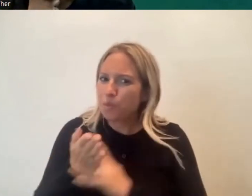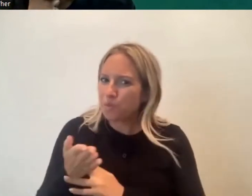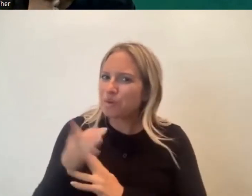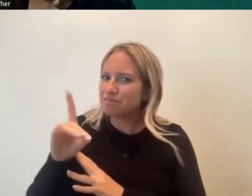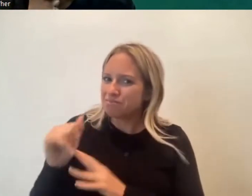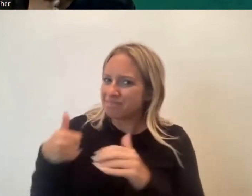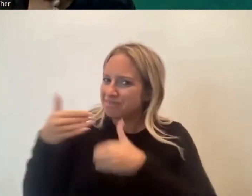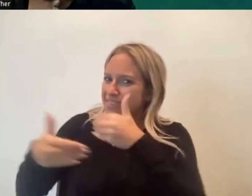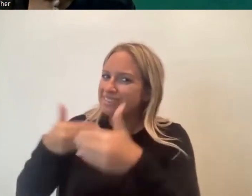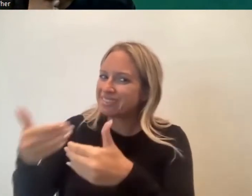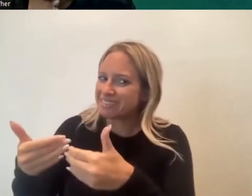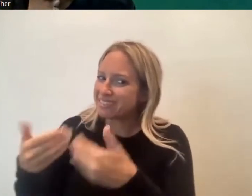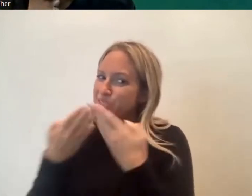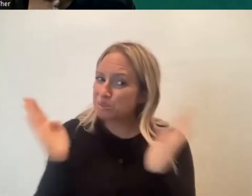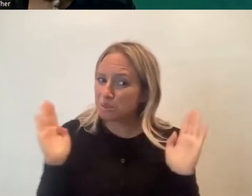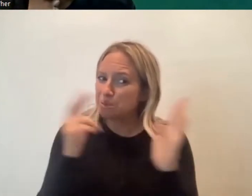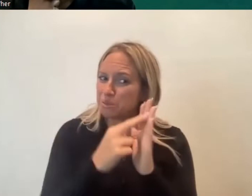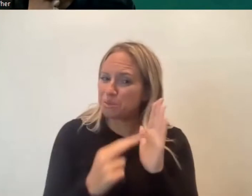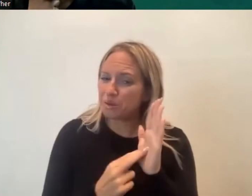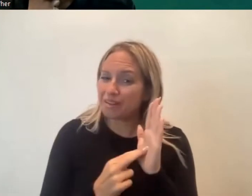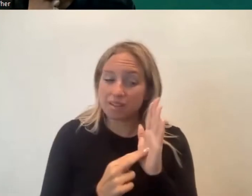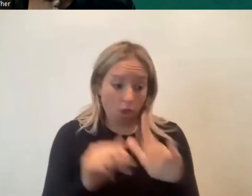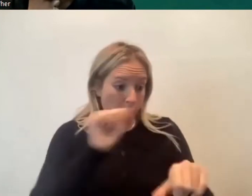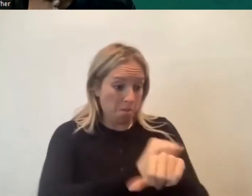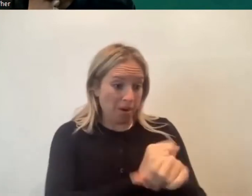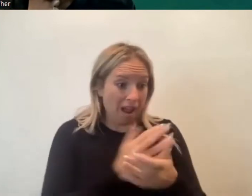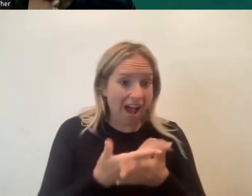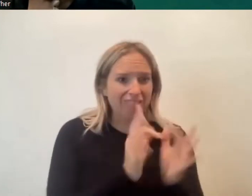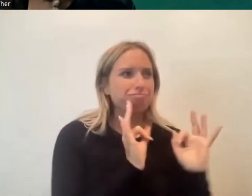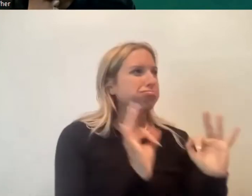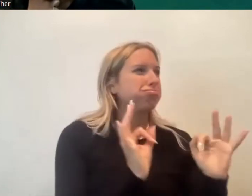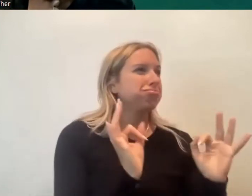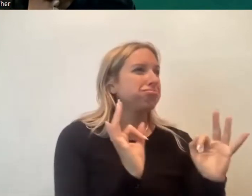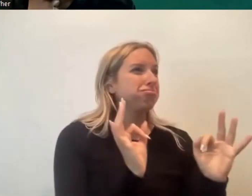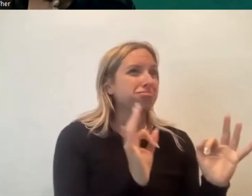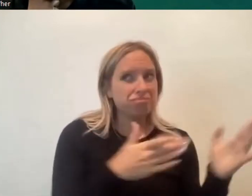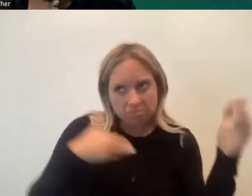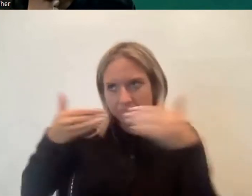Again, that's a general rule. Mike: There may be some exceptions that apply to